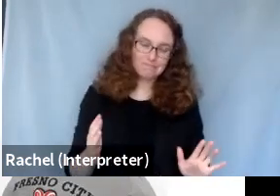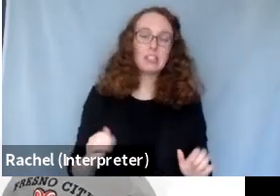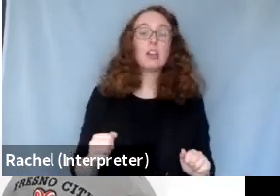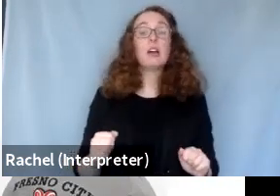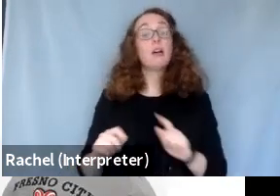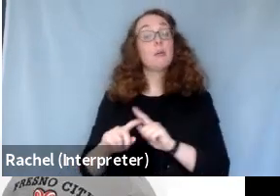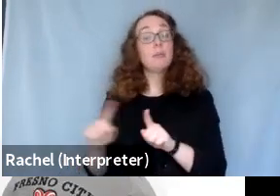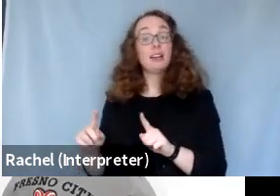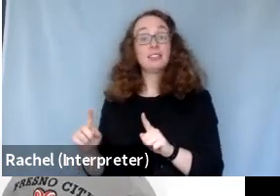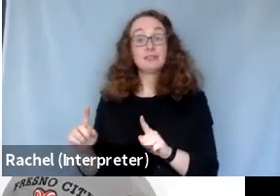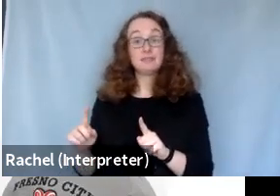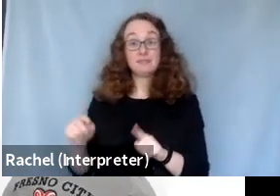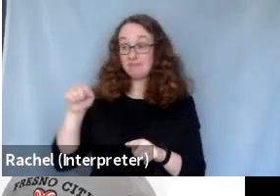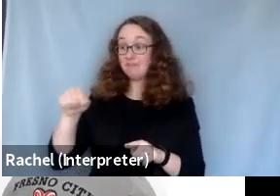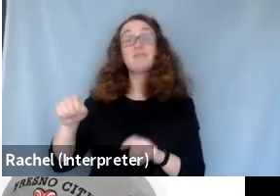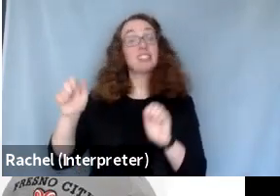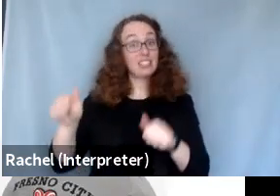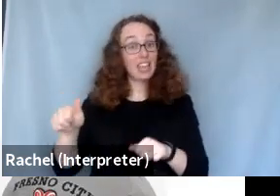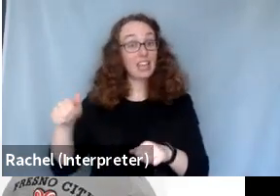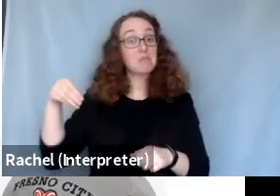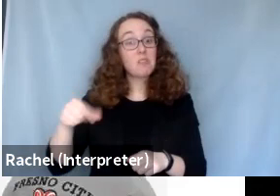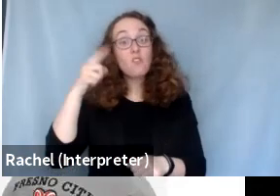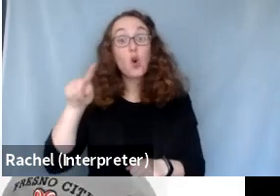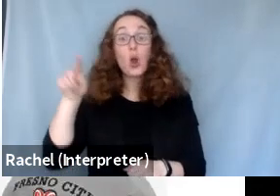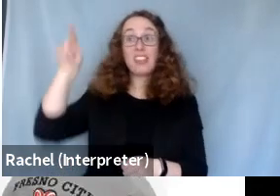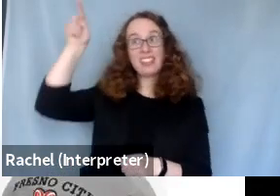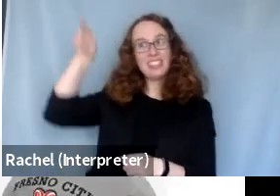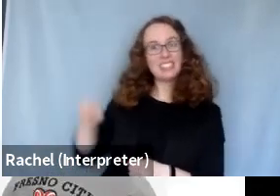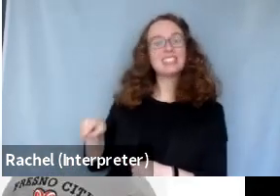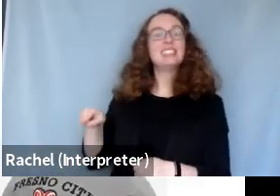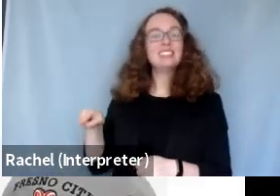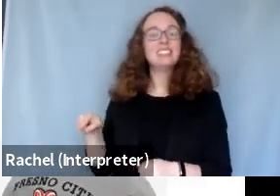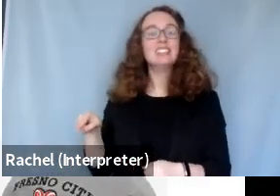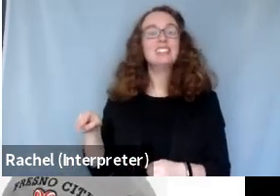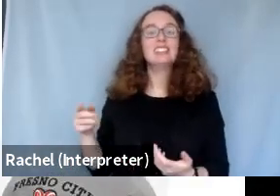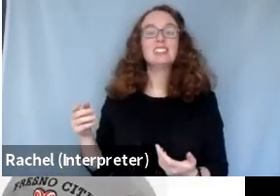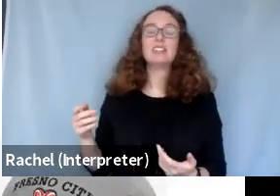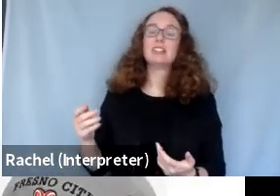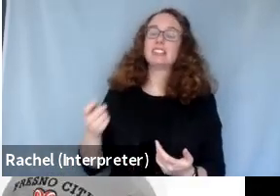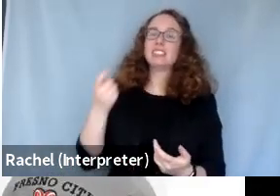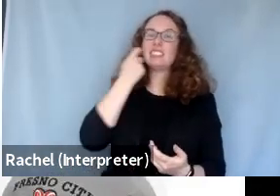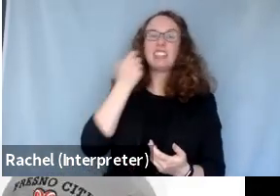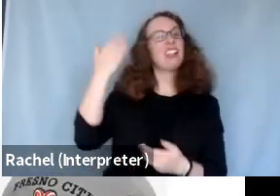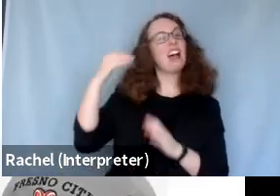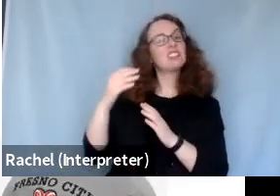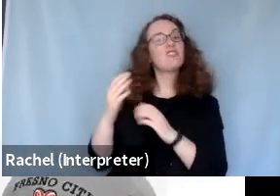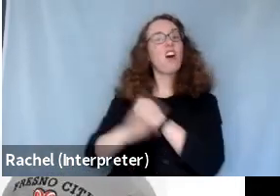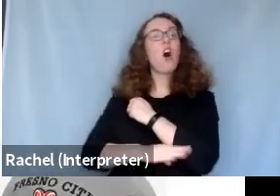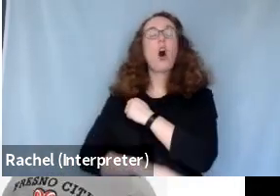coupon is probably the play. And we've got, you know, one of the best sellers last fall was the the hoodies that we brought in with